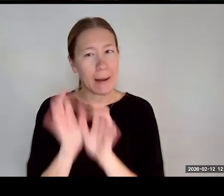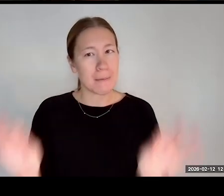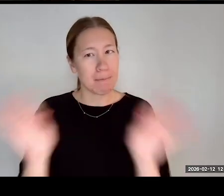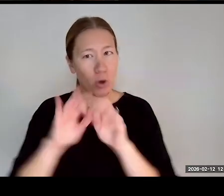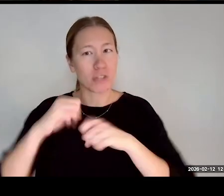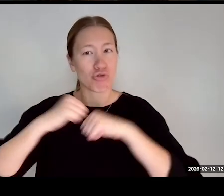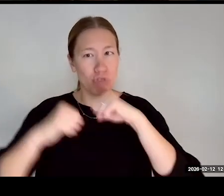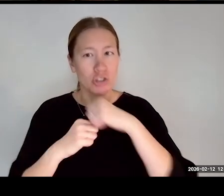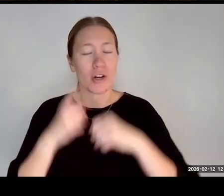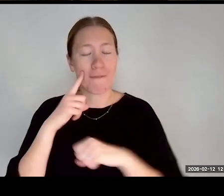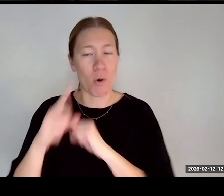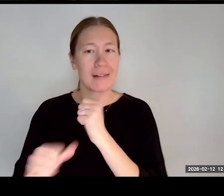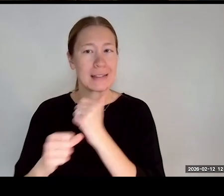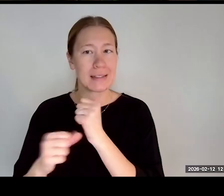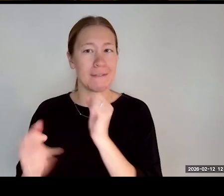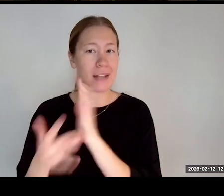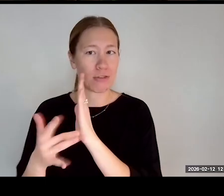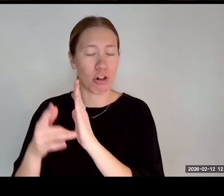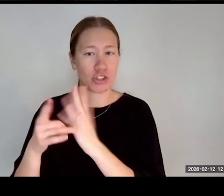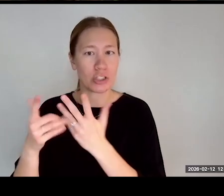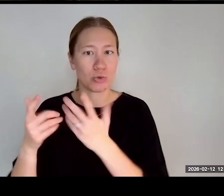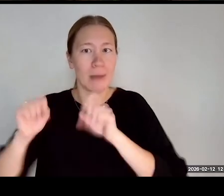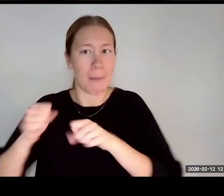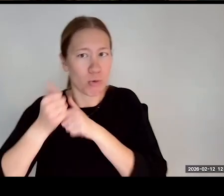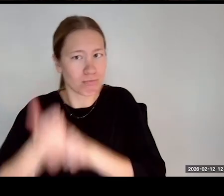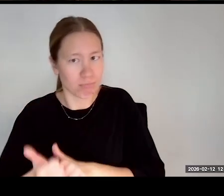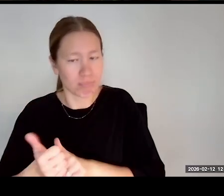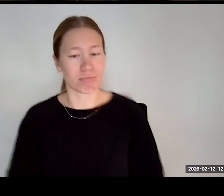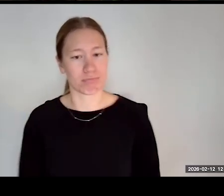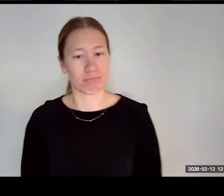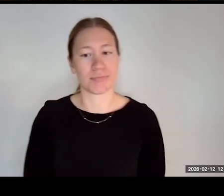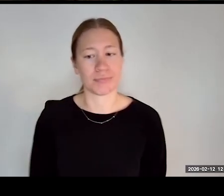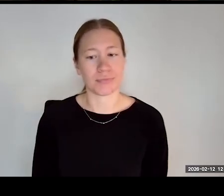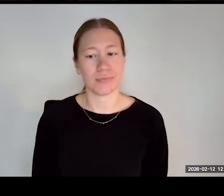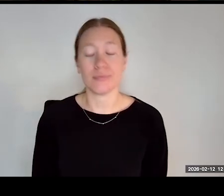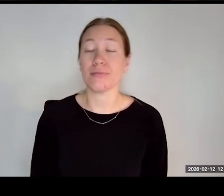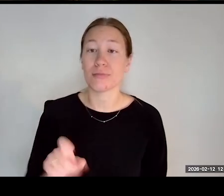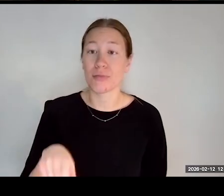for assistive technology to be referencing. Another thing we need to keep in mind is the spacing